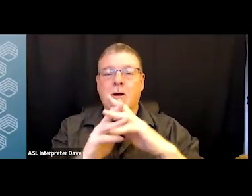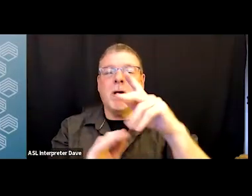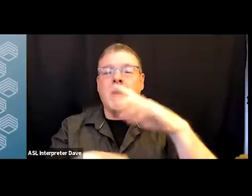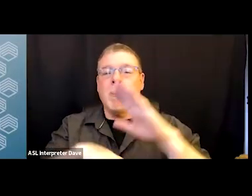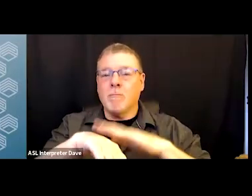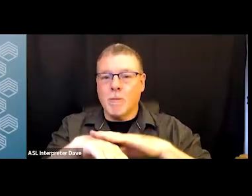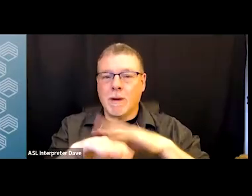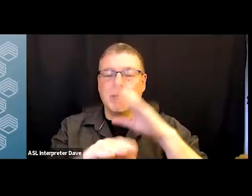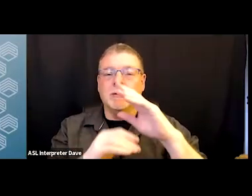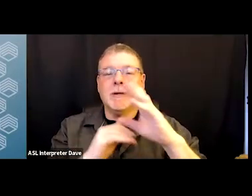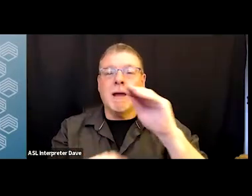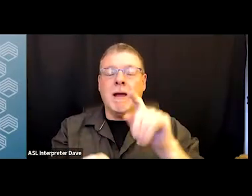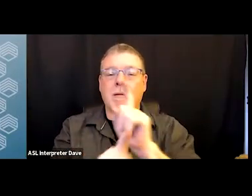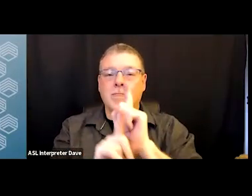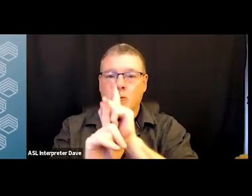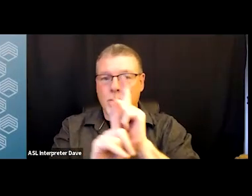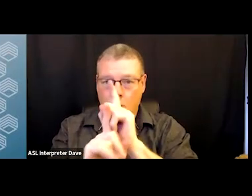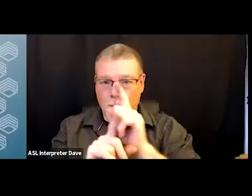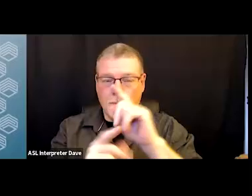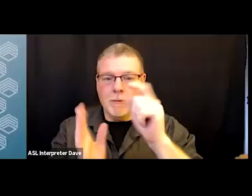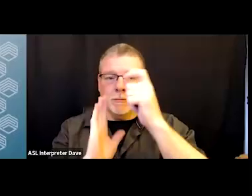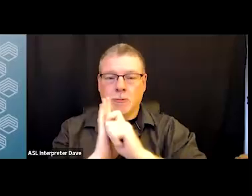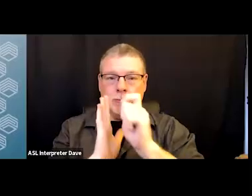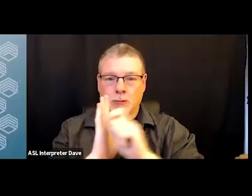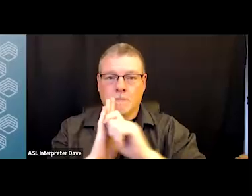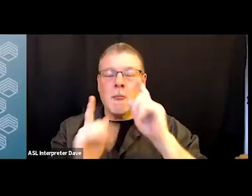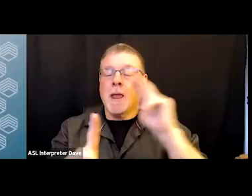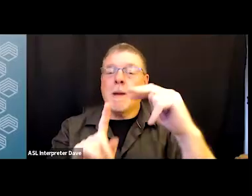called 'Perspectives' an article